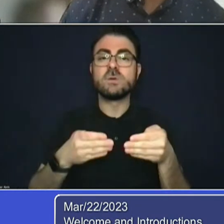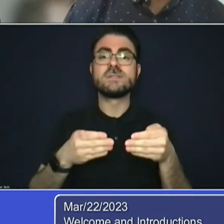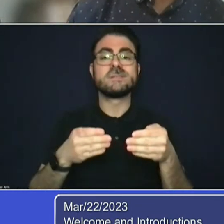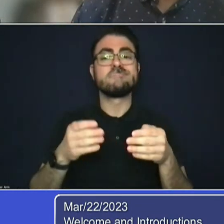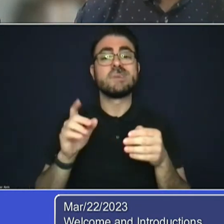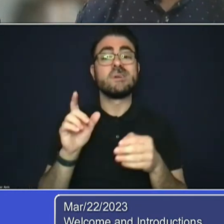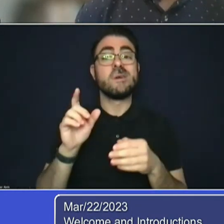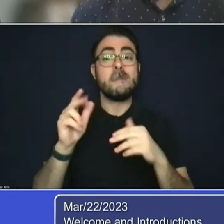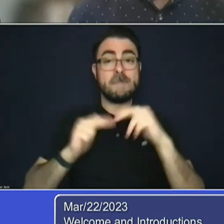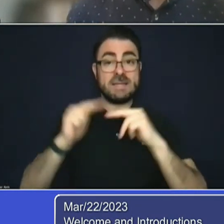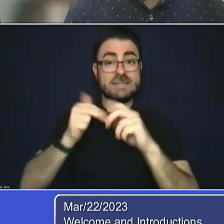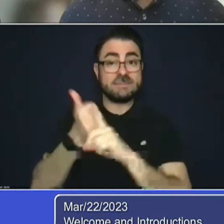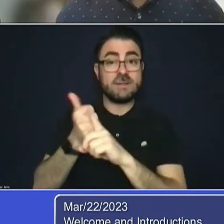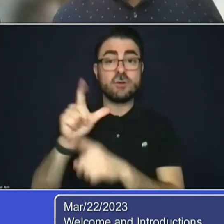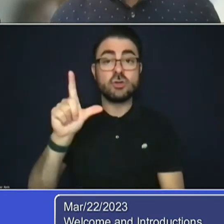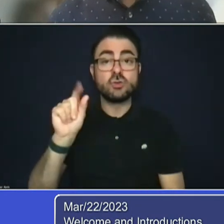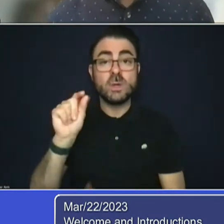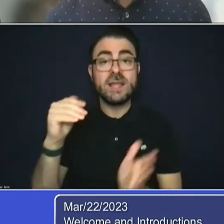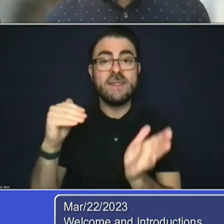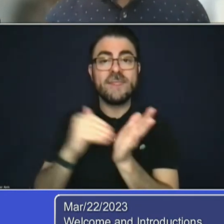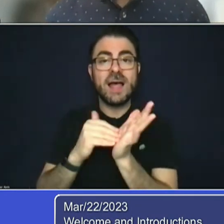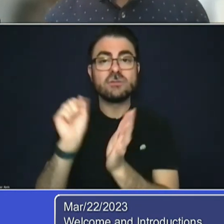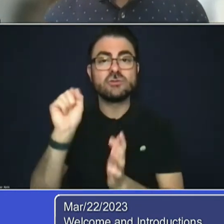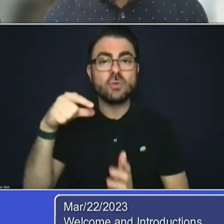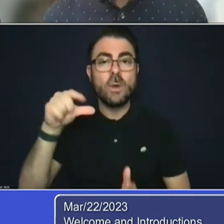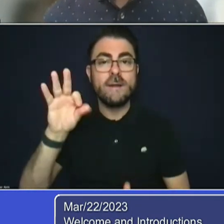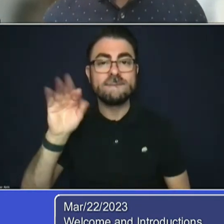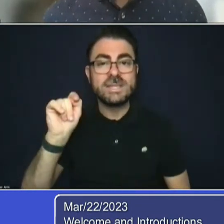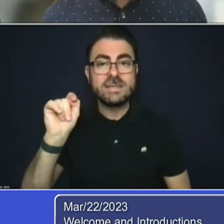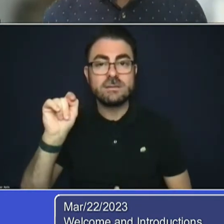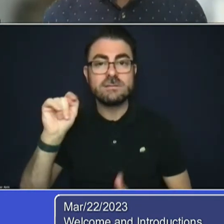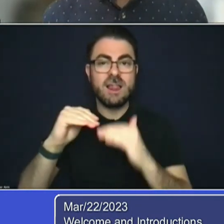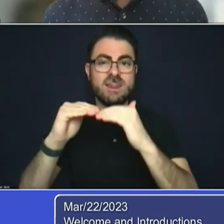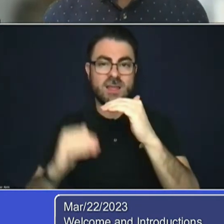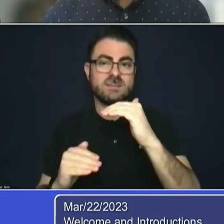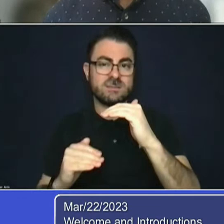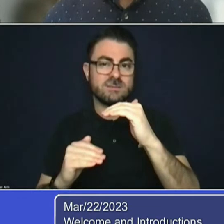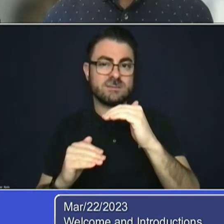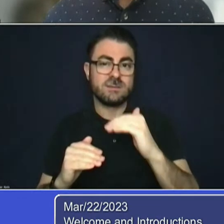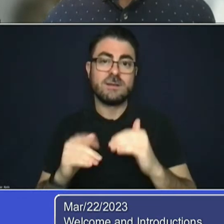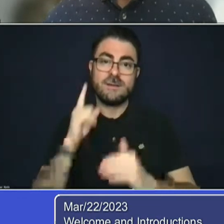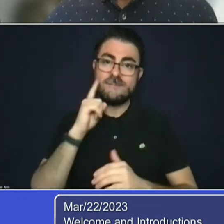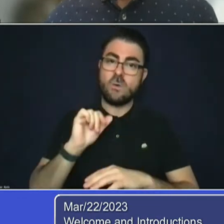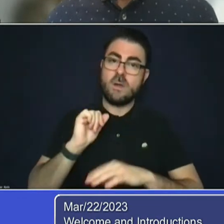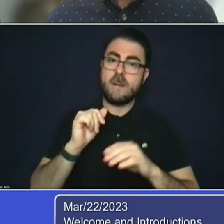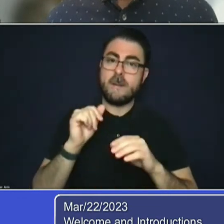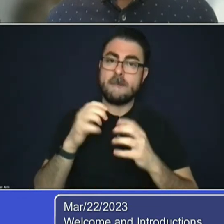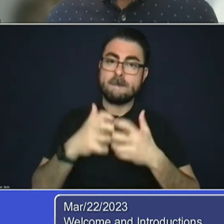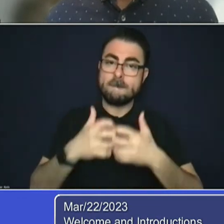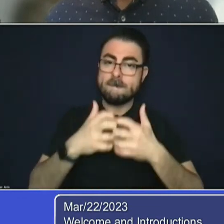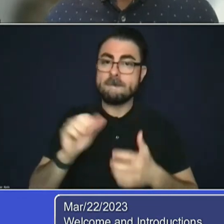WE'RE TARGETING BUILDINGS THAT ARE 20,000 SQUARE FEET OR